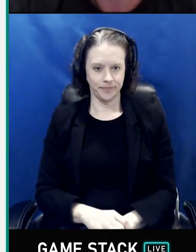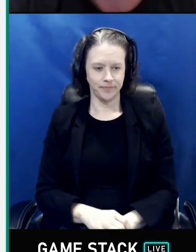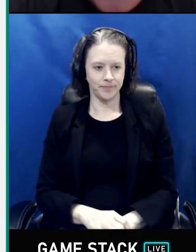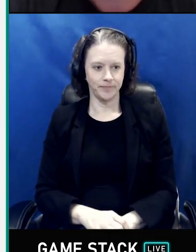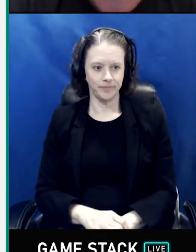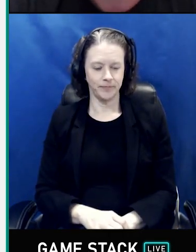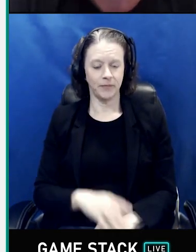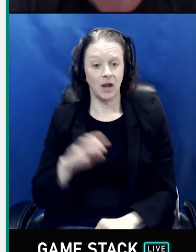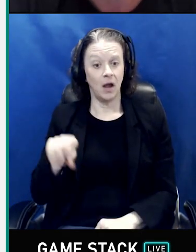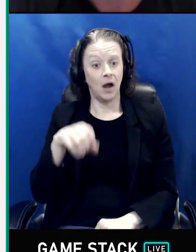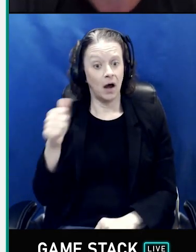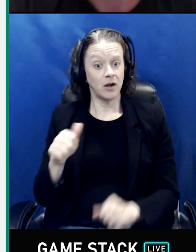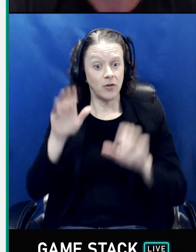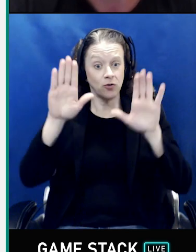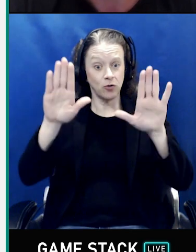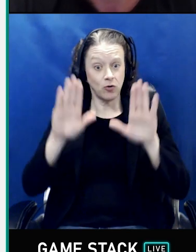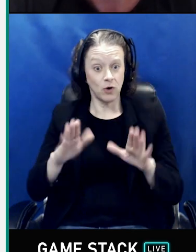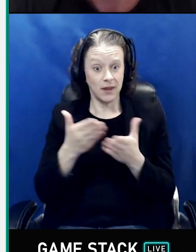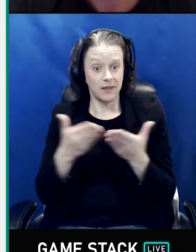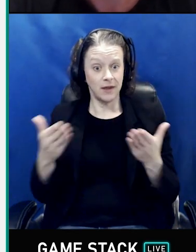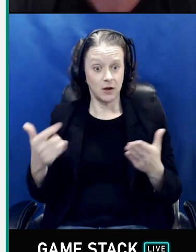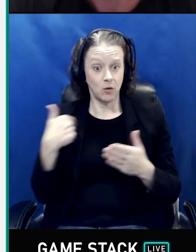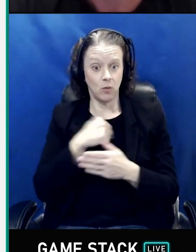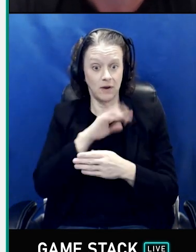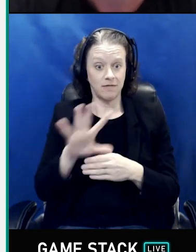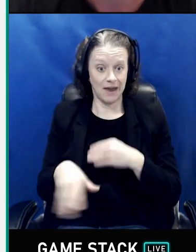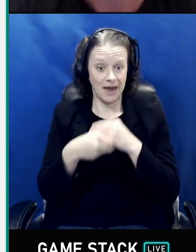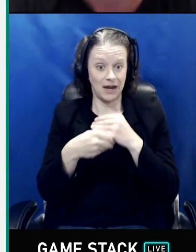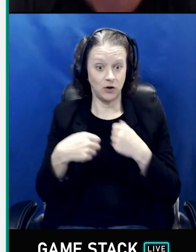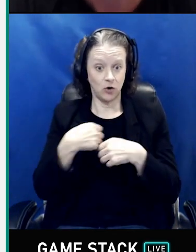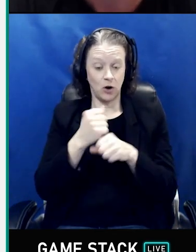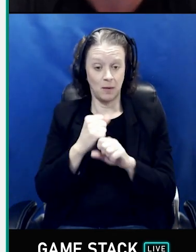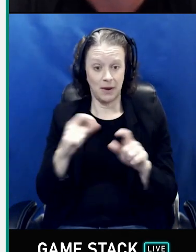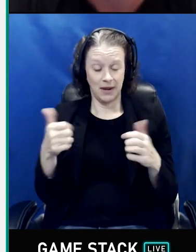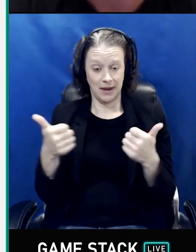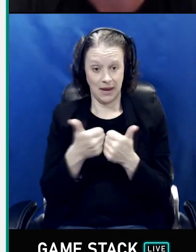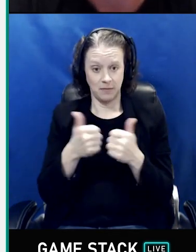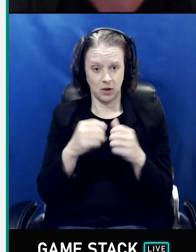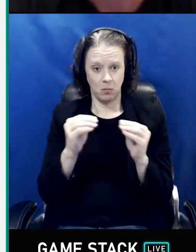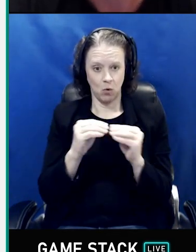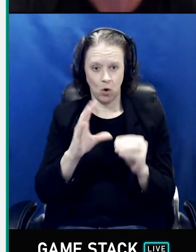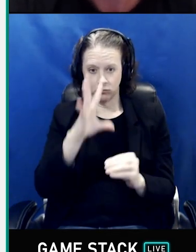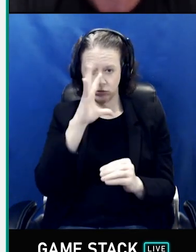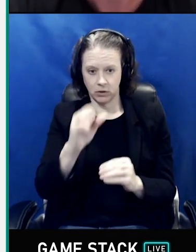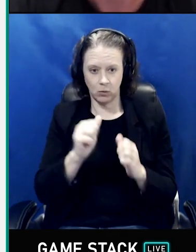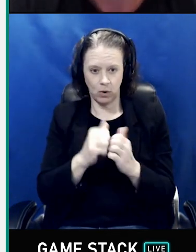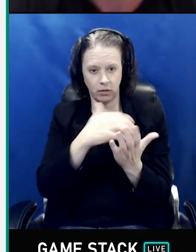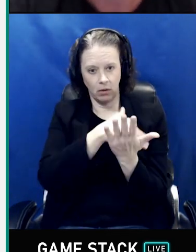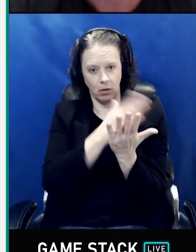Another great feature that we've built out to make games more compelling on a breadth of devices is the ability